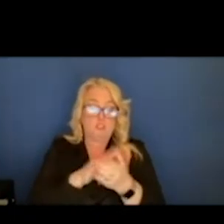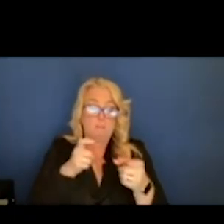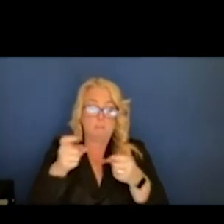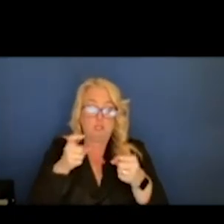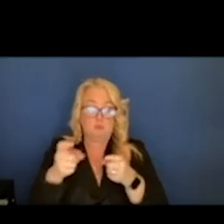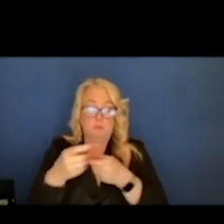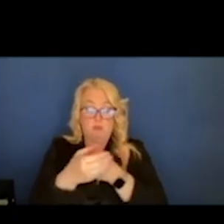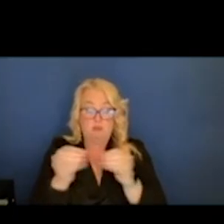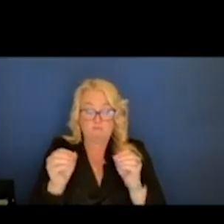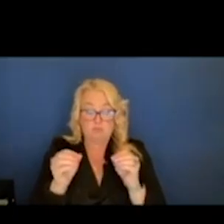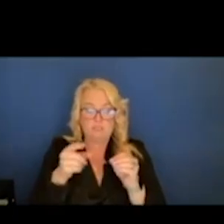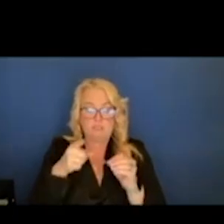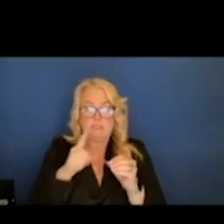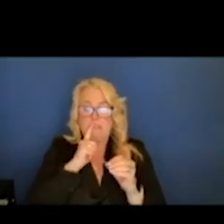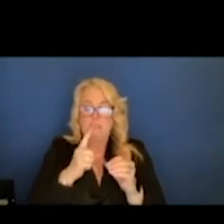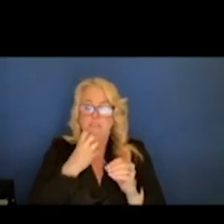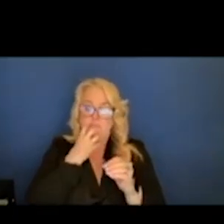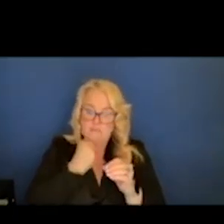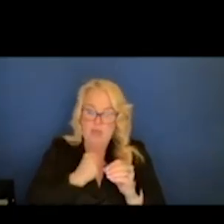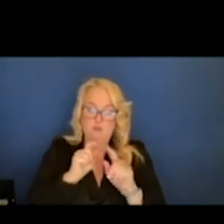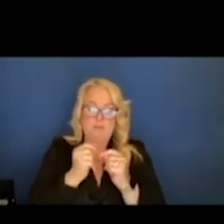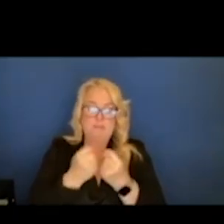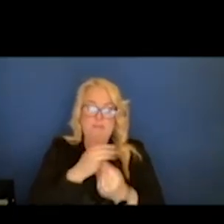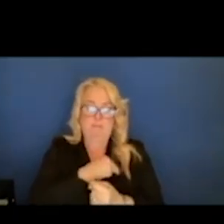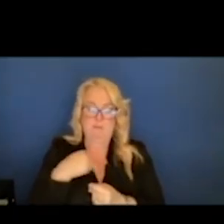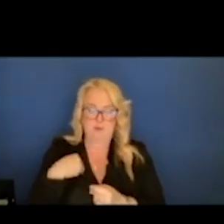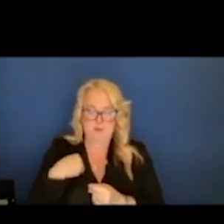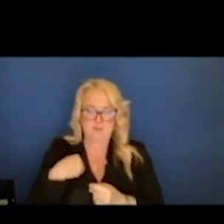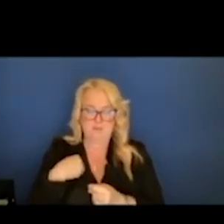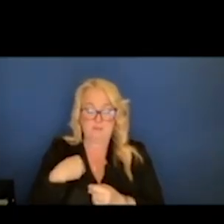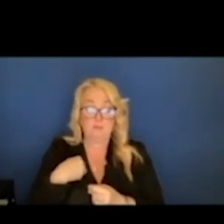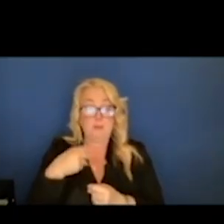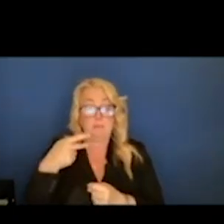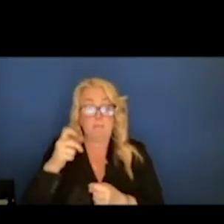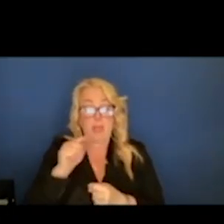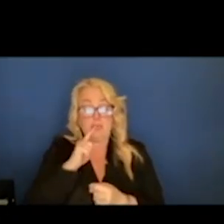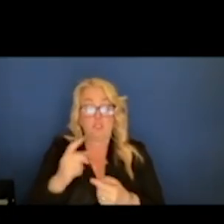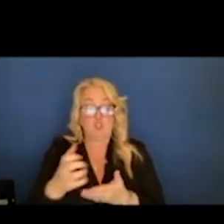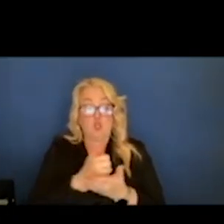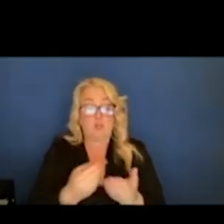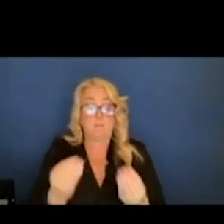office, where he is a valued team member. Not only is Pat earning more than in his